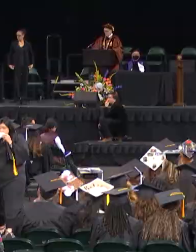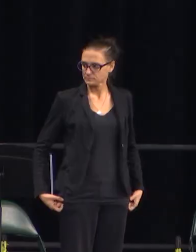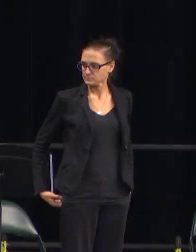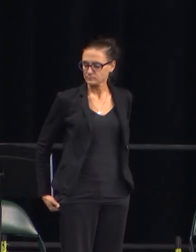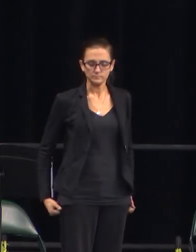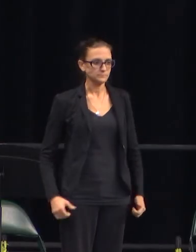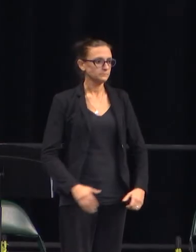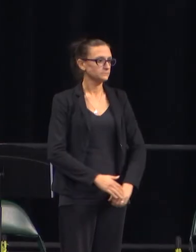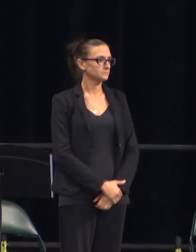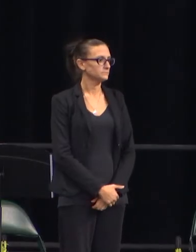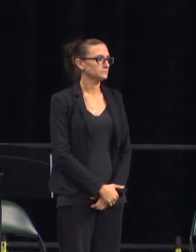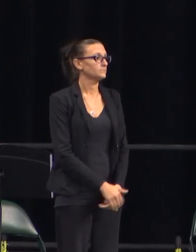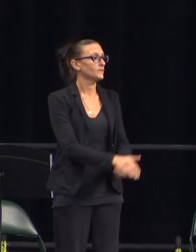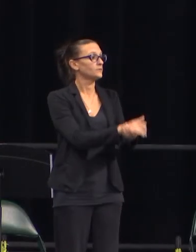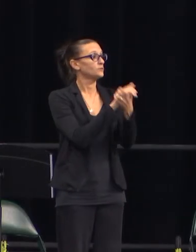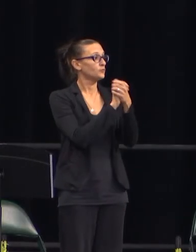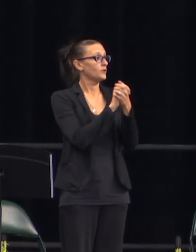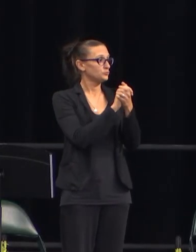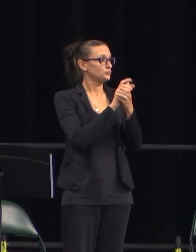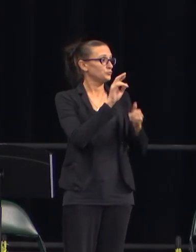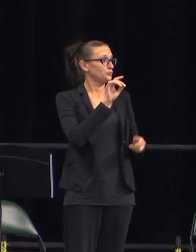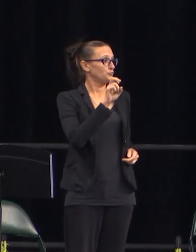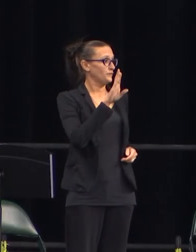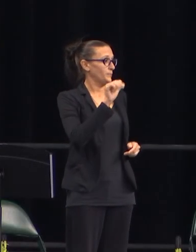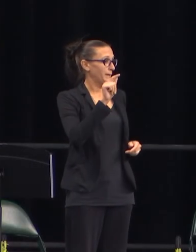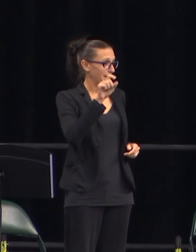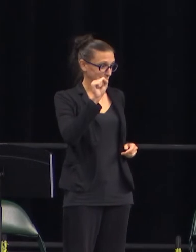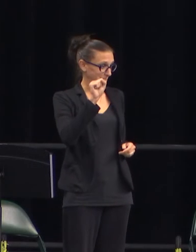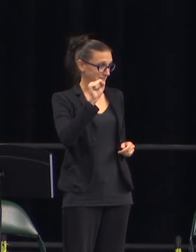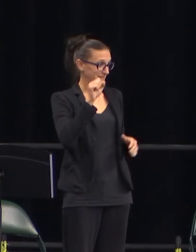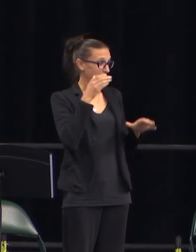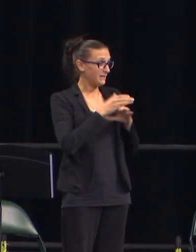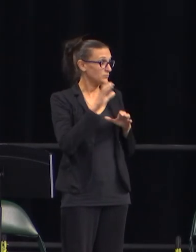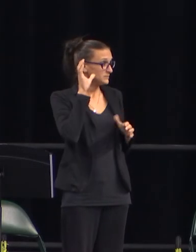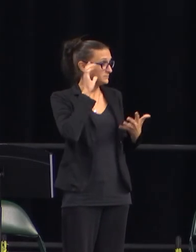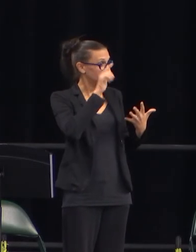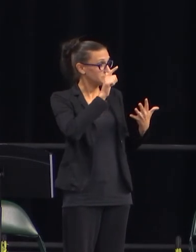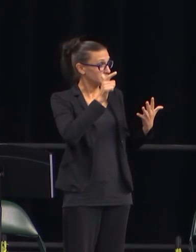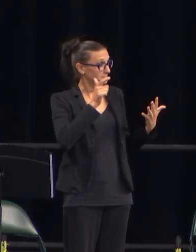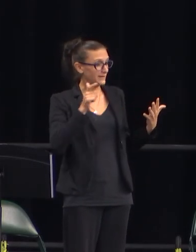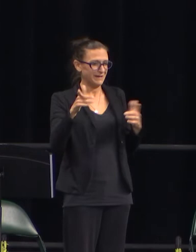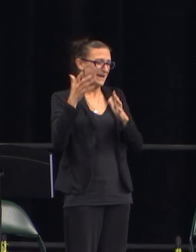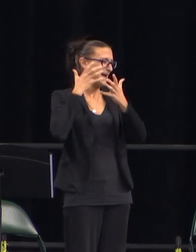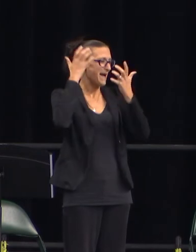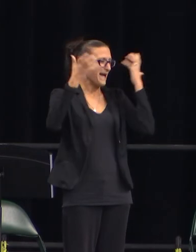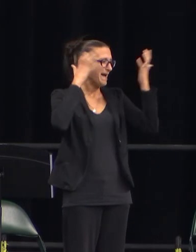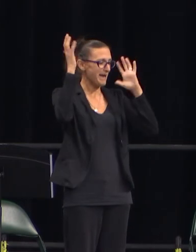Congratulations Riverbats. After listening to the names of our graduates,